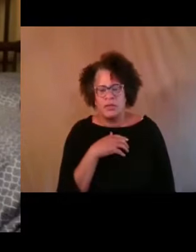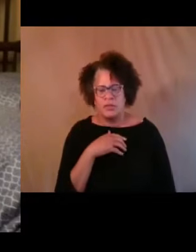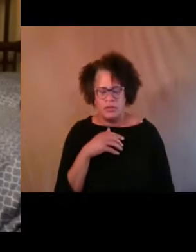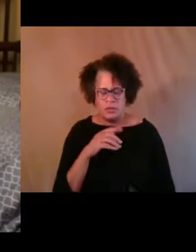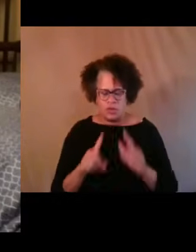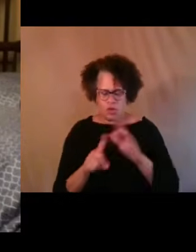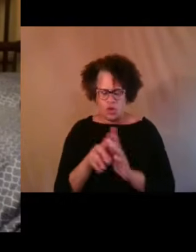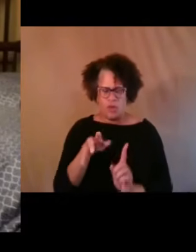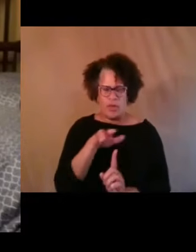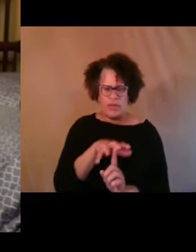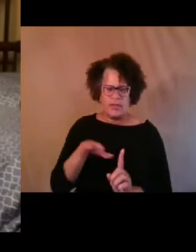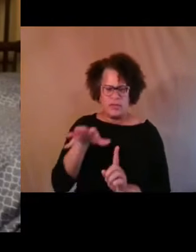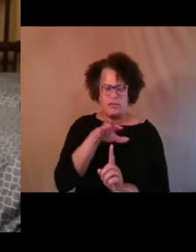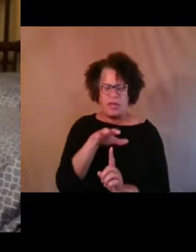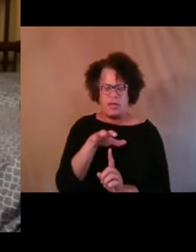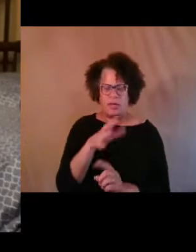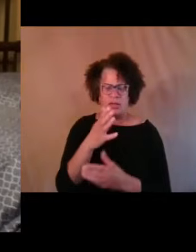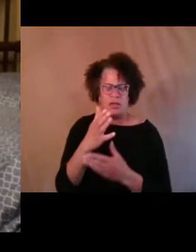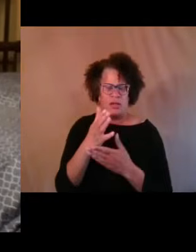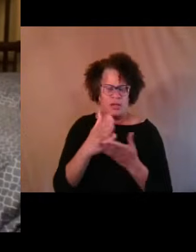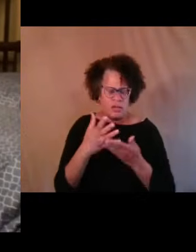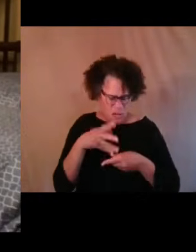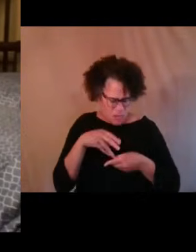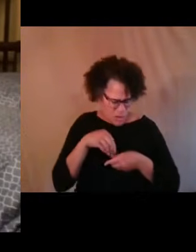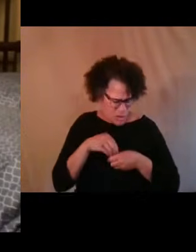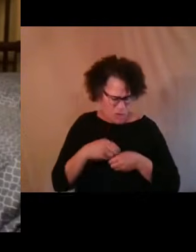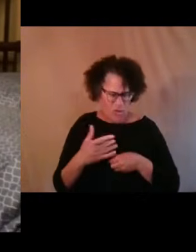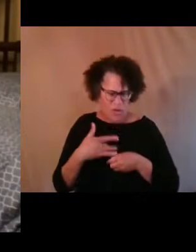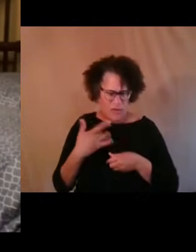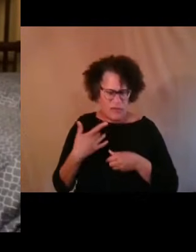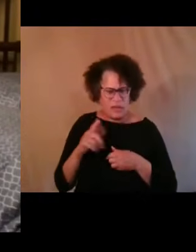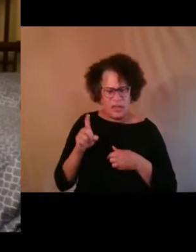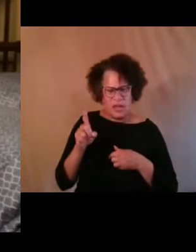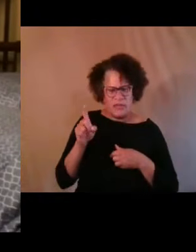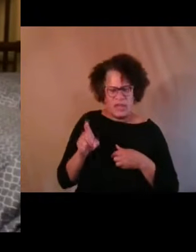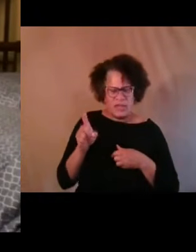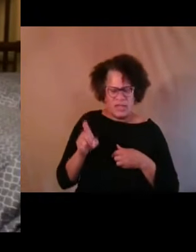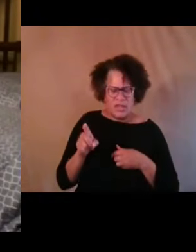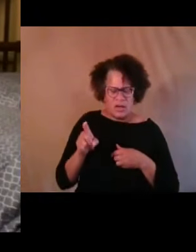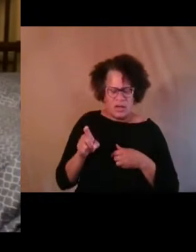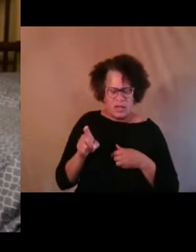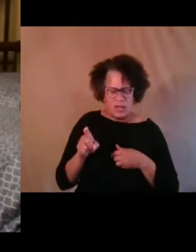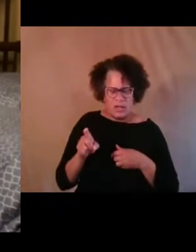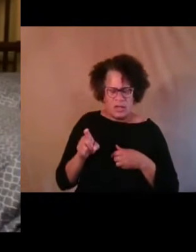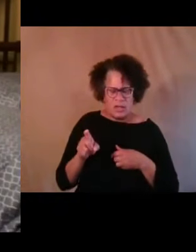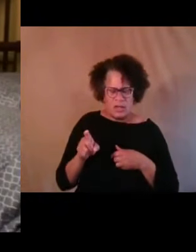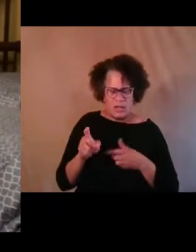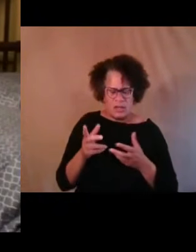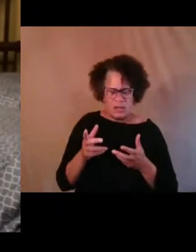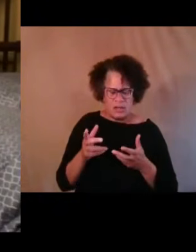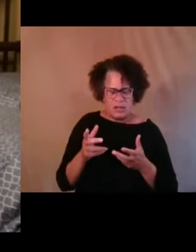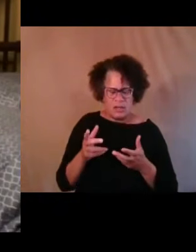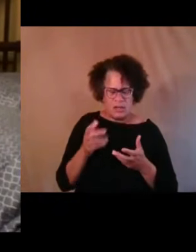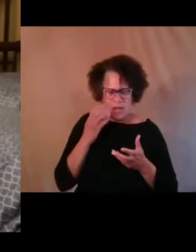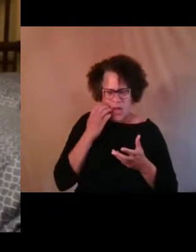out of some internal failing of necessity to, well, that the only option is action.